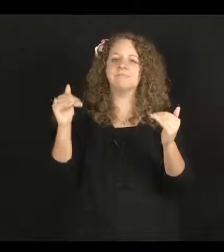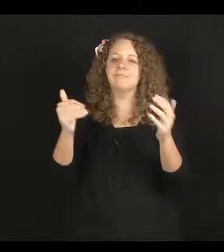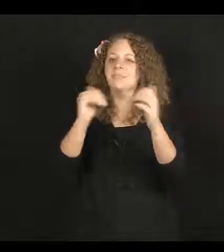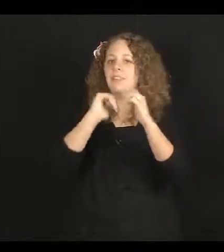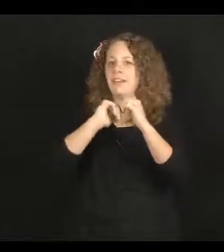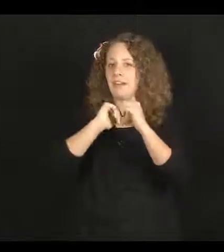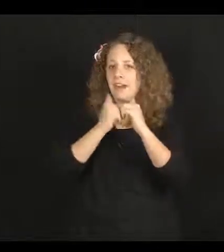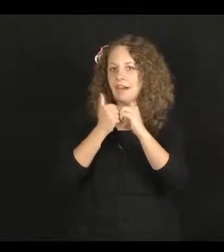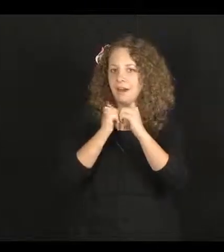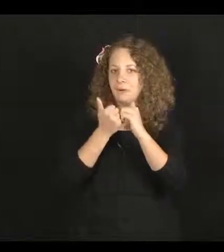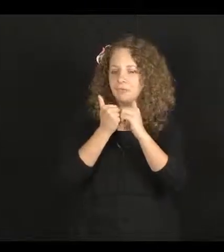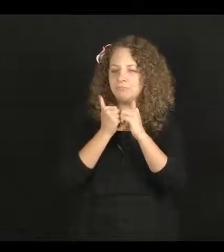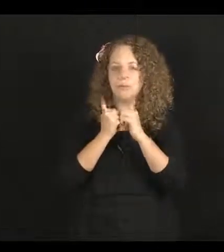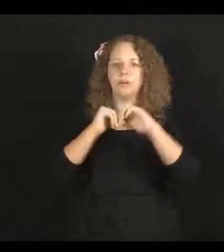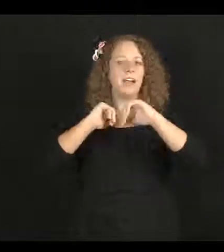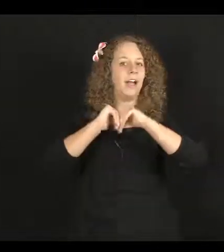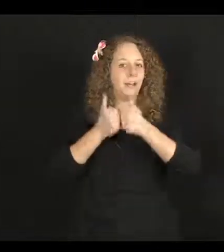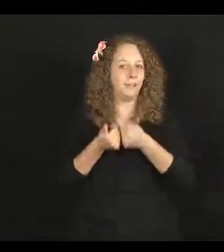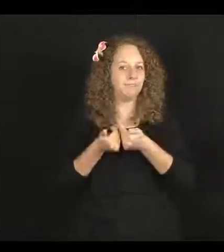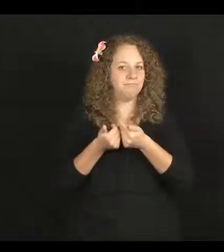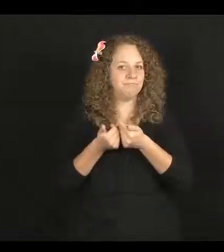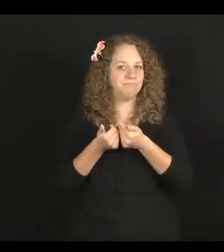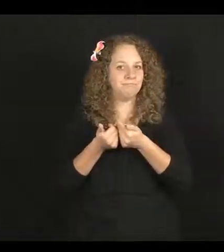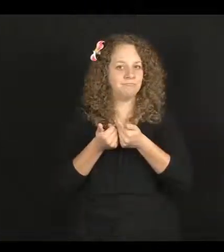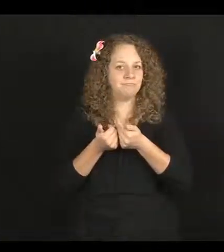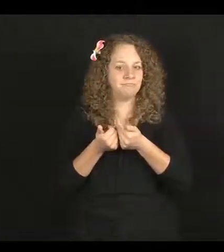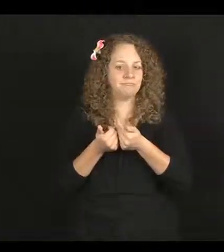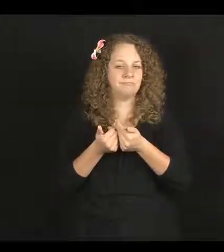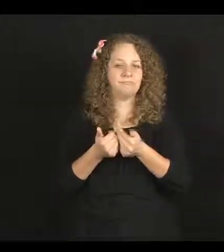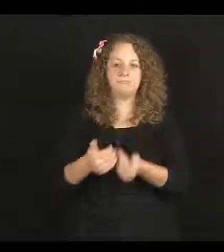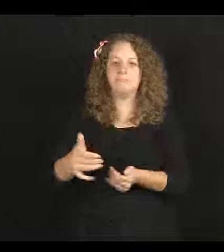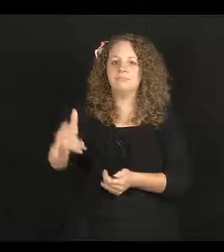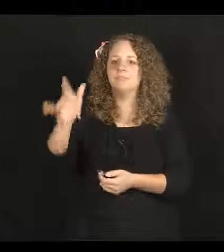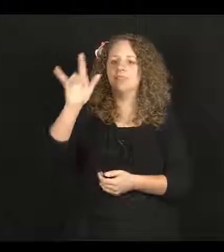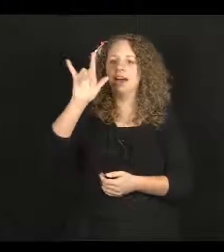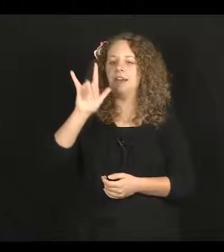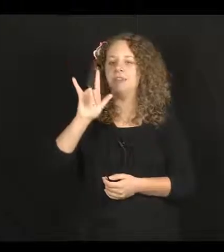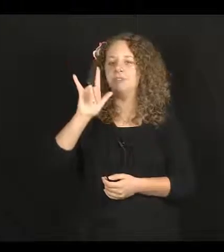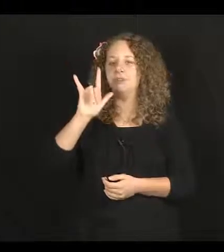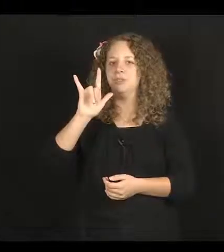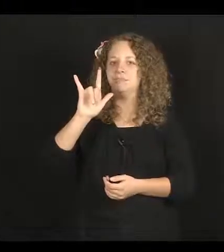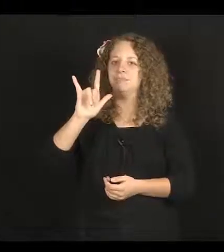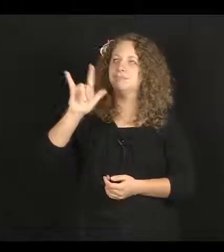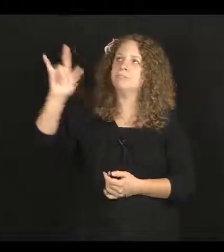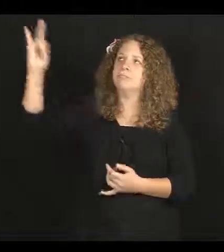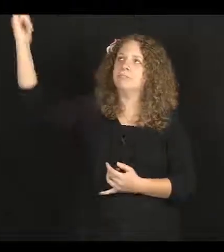HOW or HOW the I LOVE YOU (I-L-Y) sign coming from God